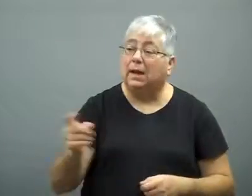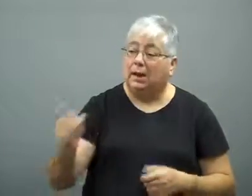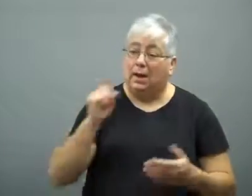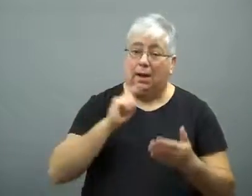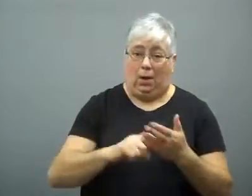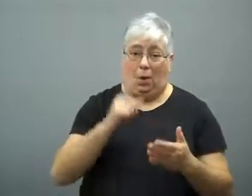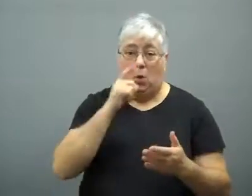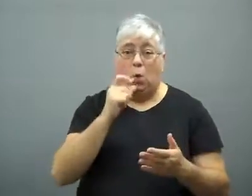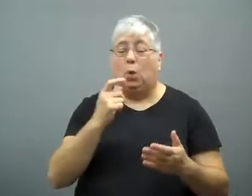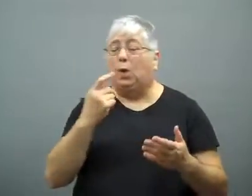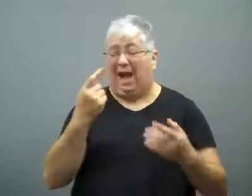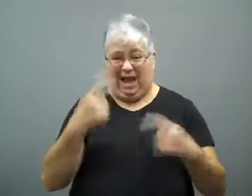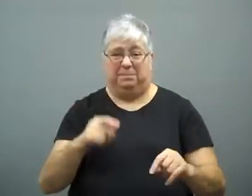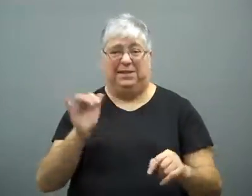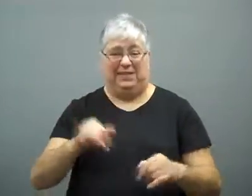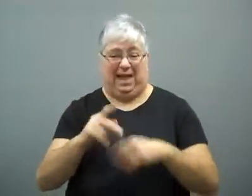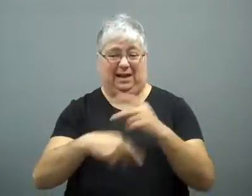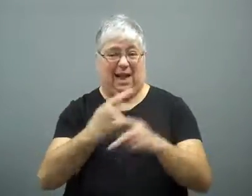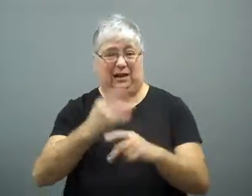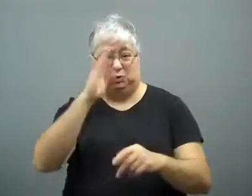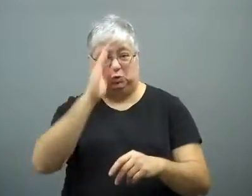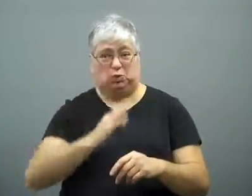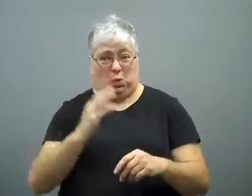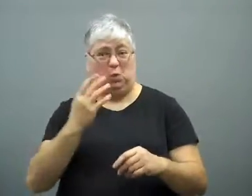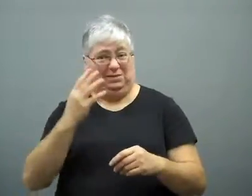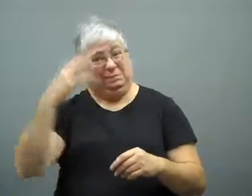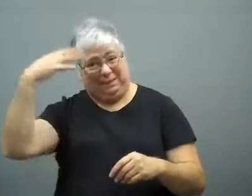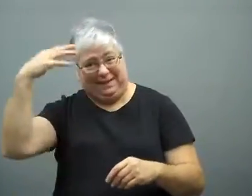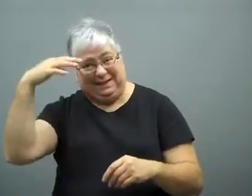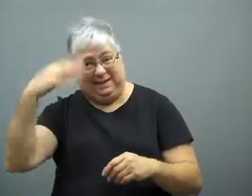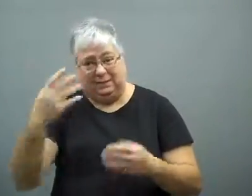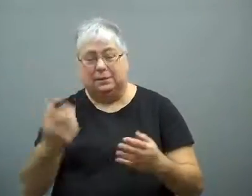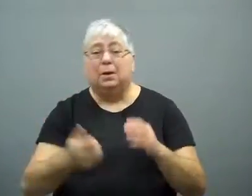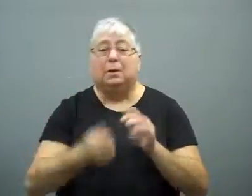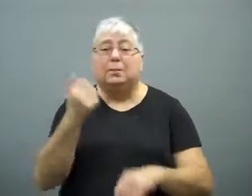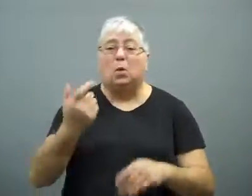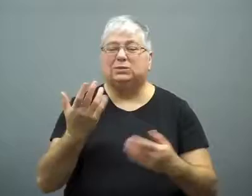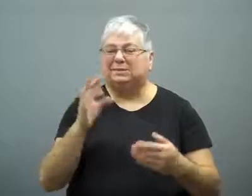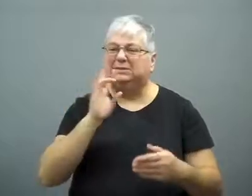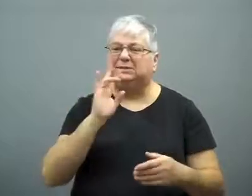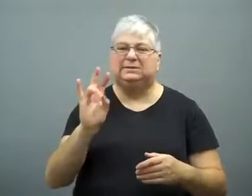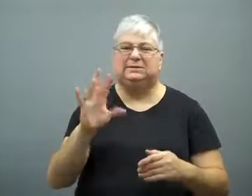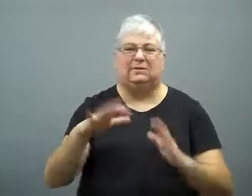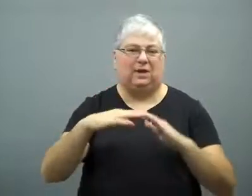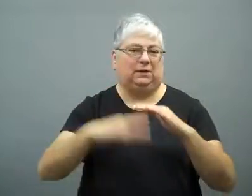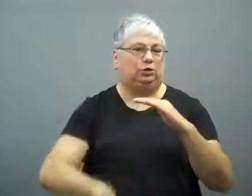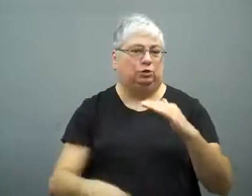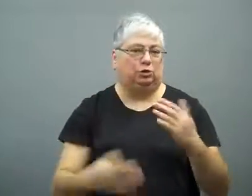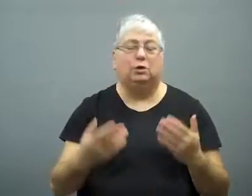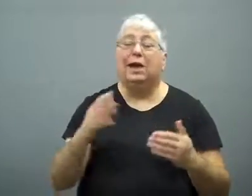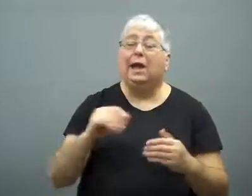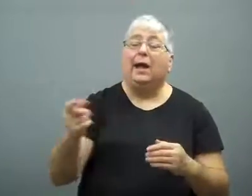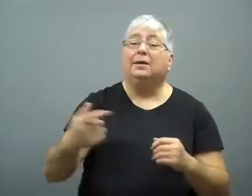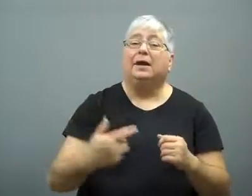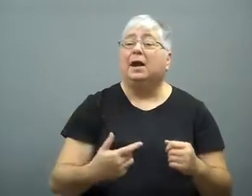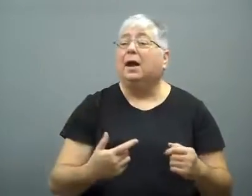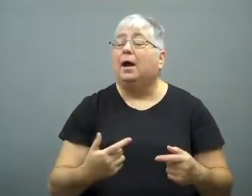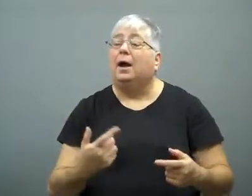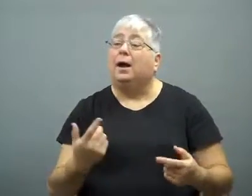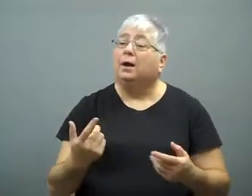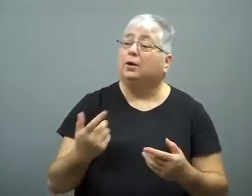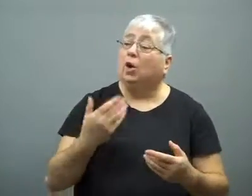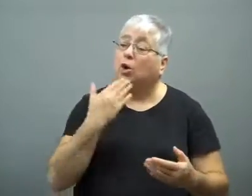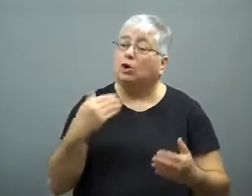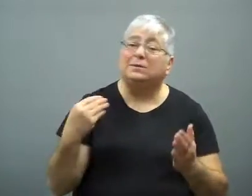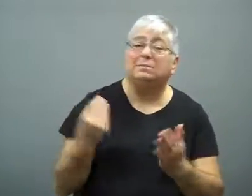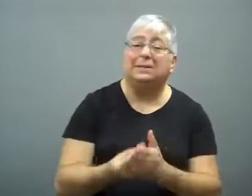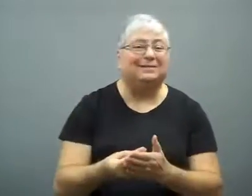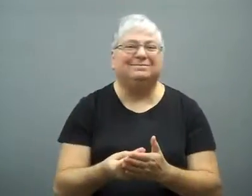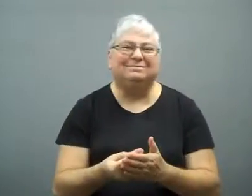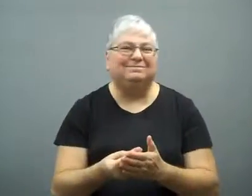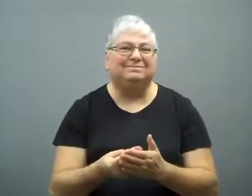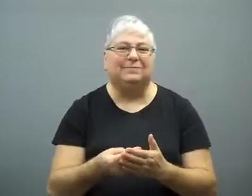Most victims of hemmorhagic stroke are under 75 years old.